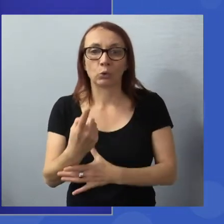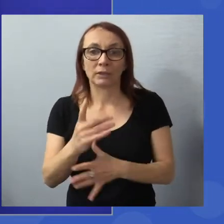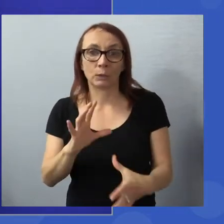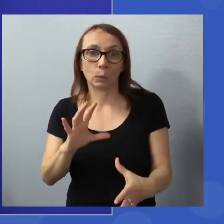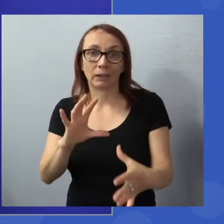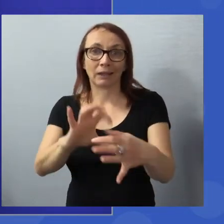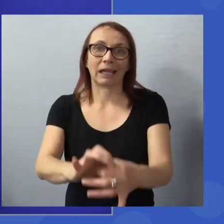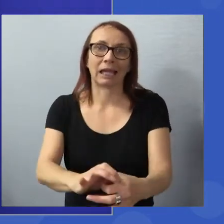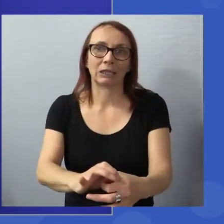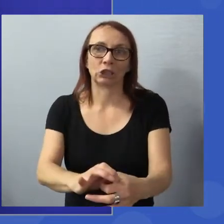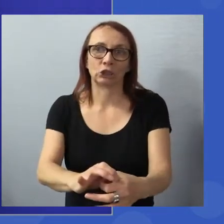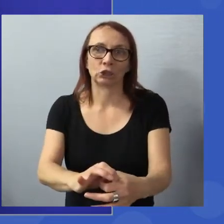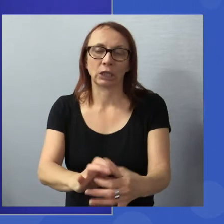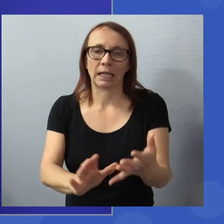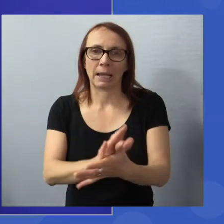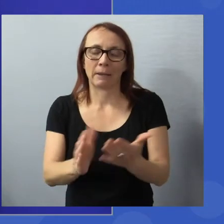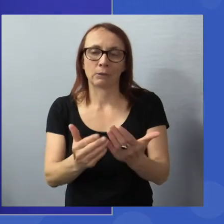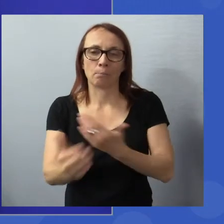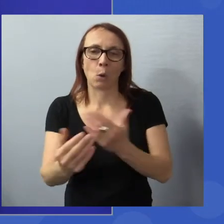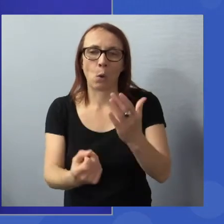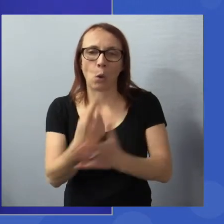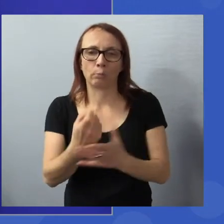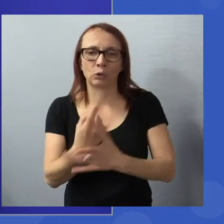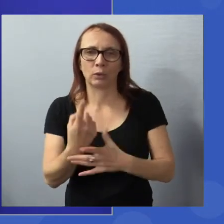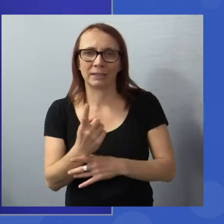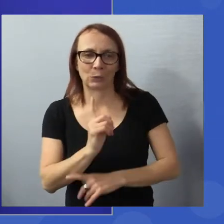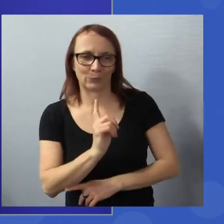start to hold the politicians to account as I think so I think that combined with